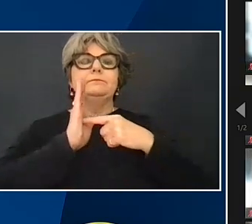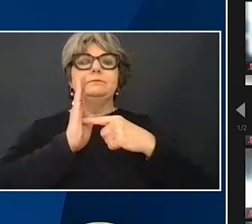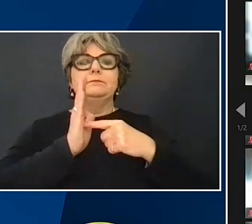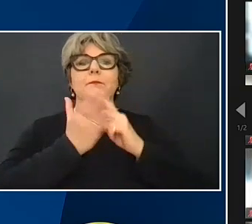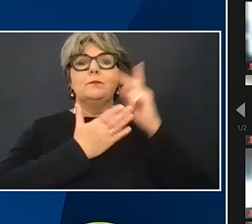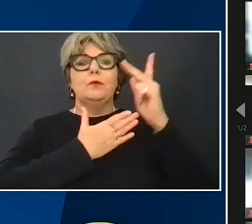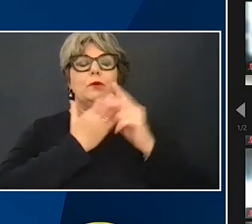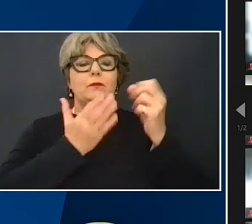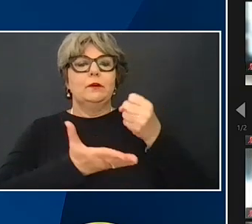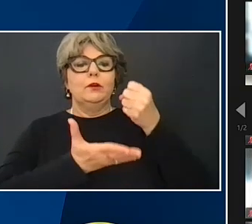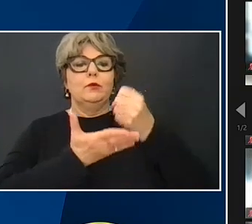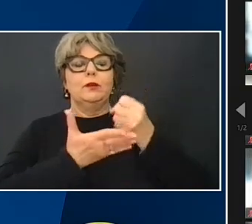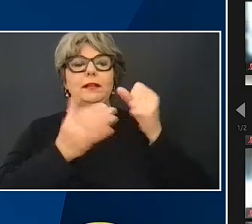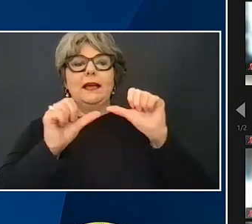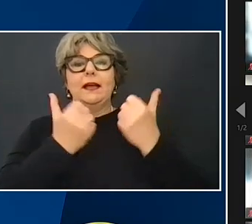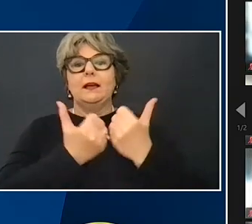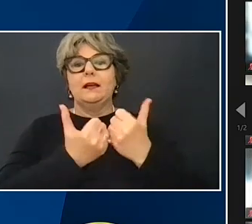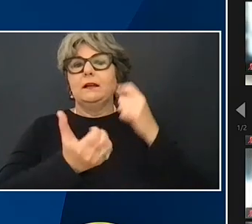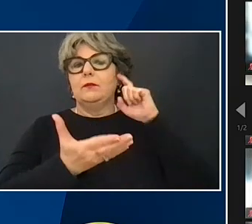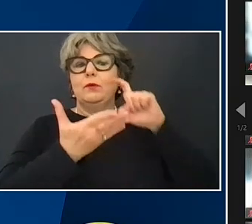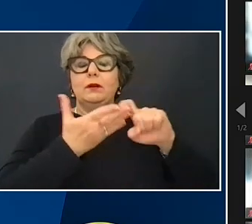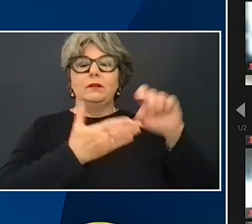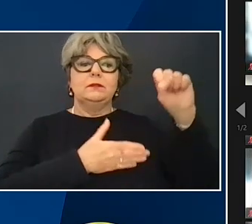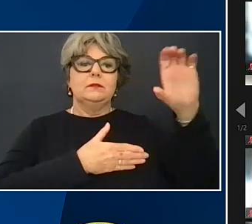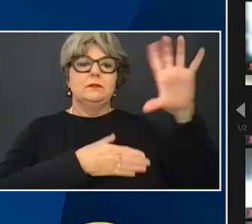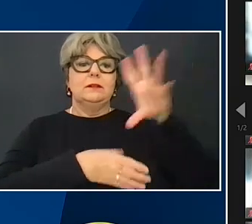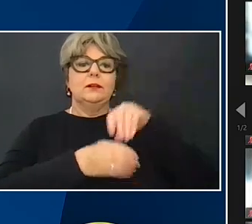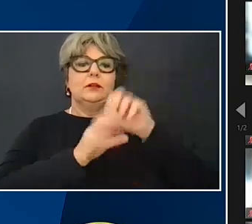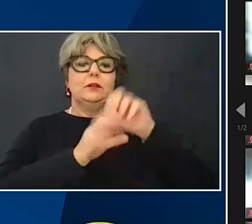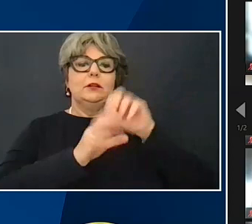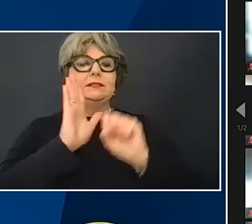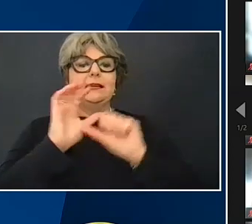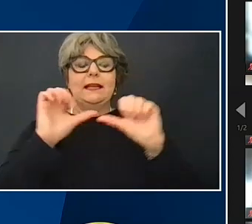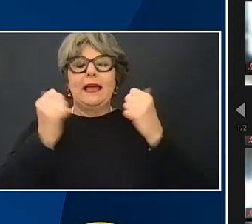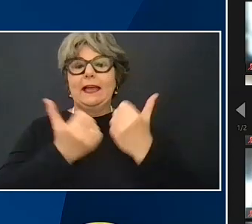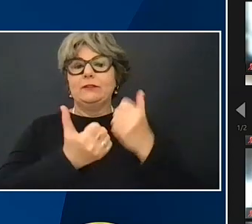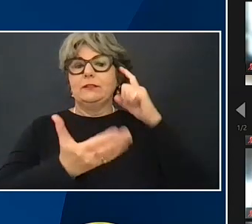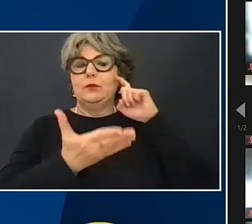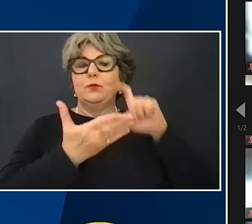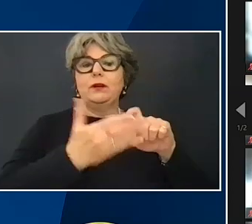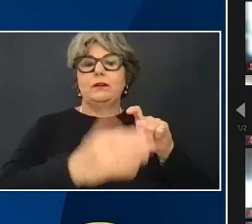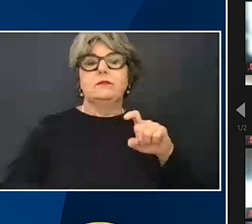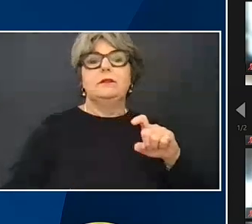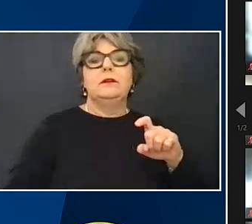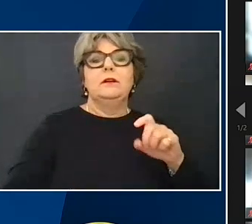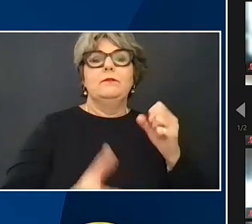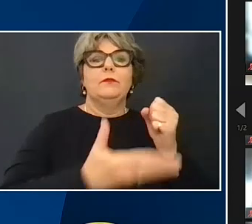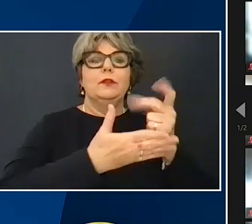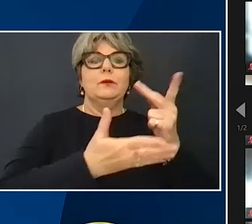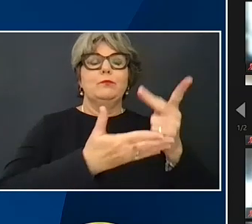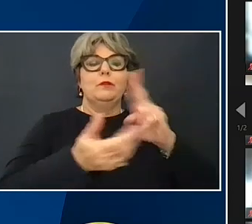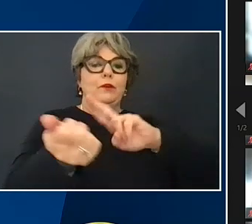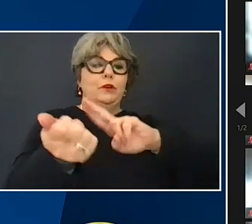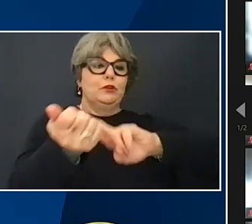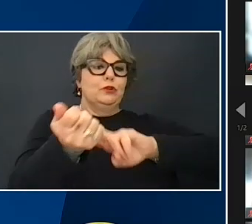recognized by the Secretary to include state agencies recognized for the approval of nurse education, we are joined by Laura Rasar King.